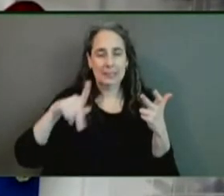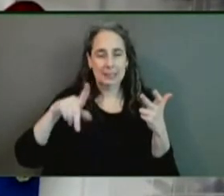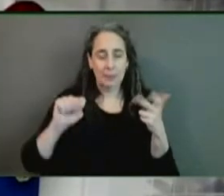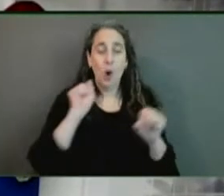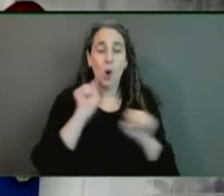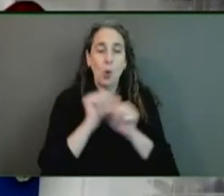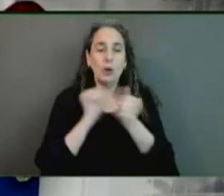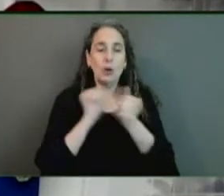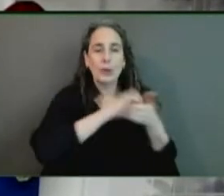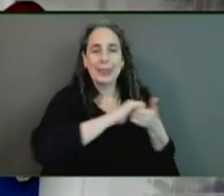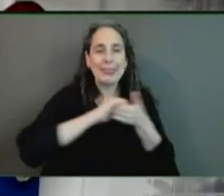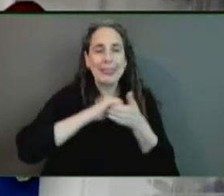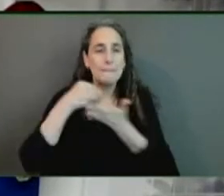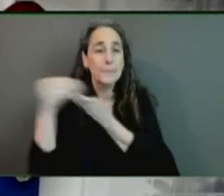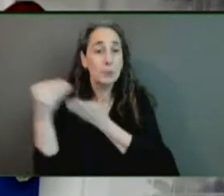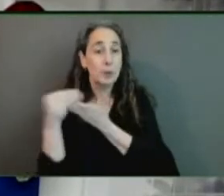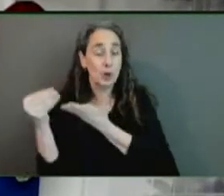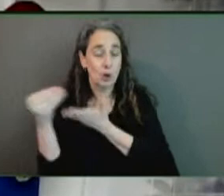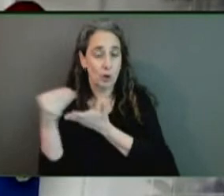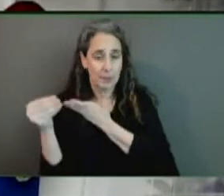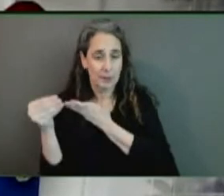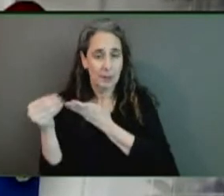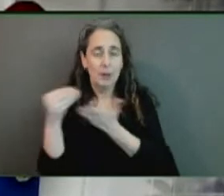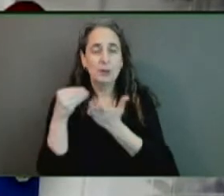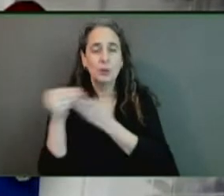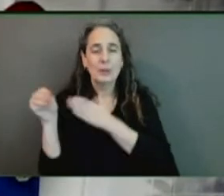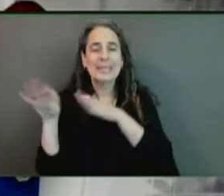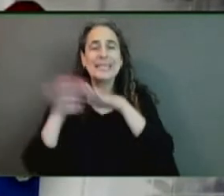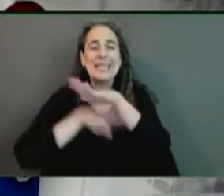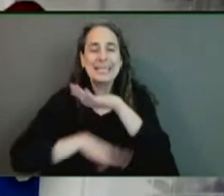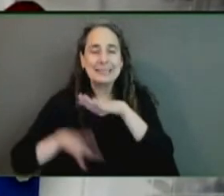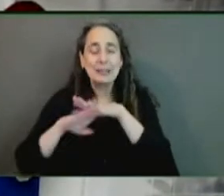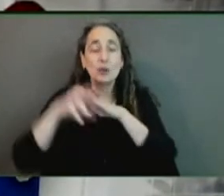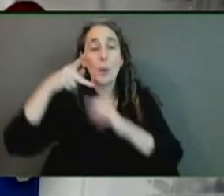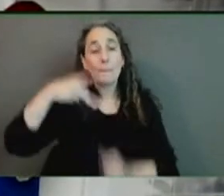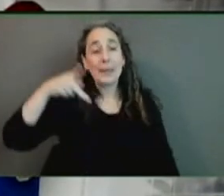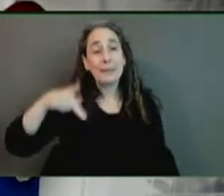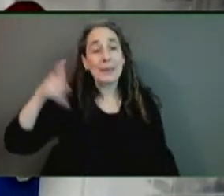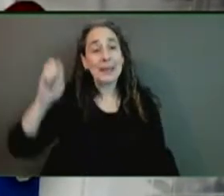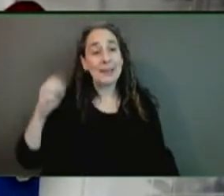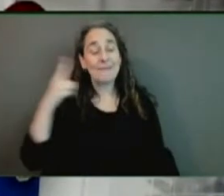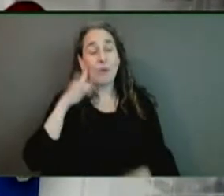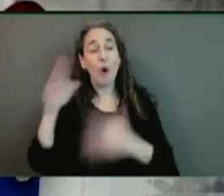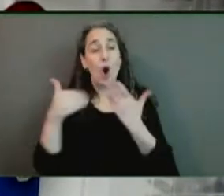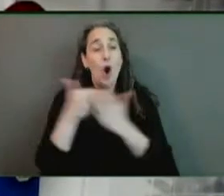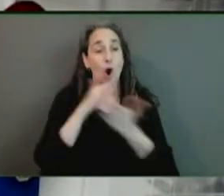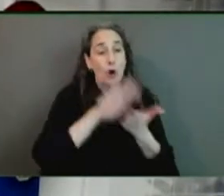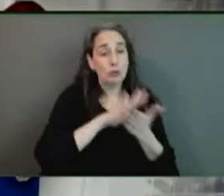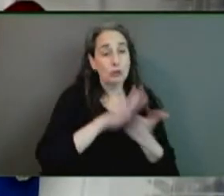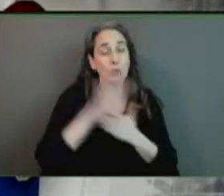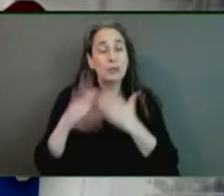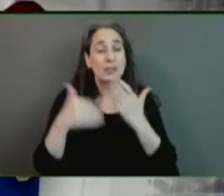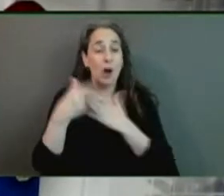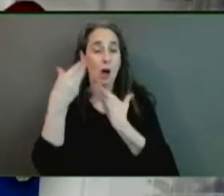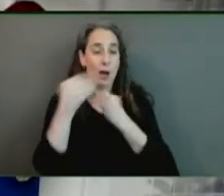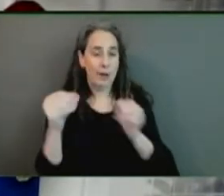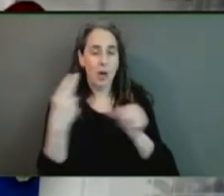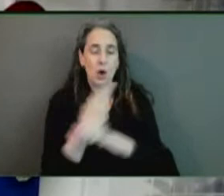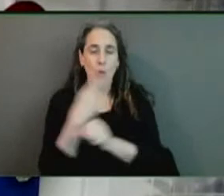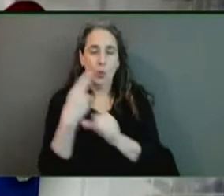the district. Um works inconjuno